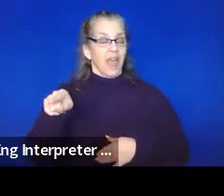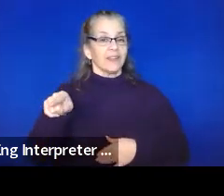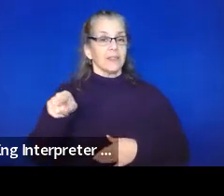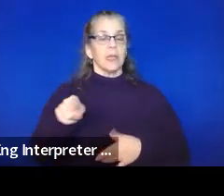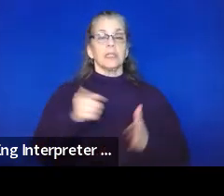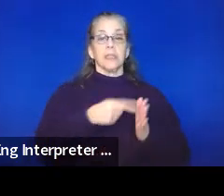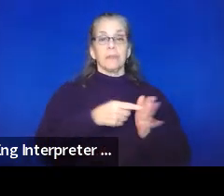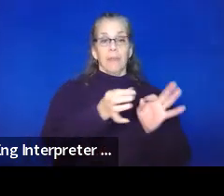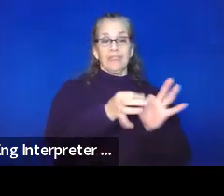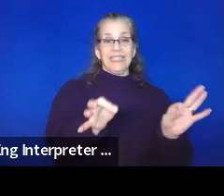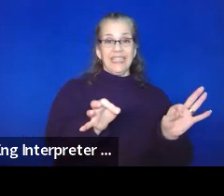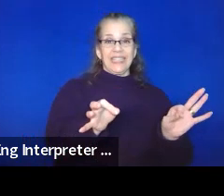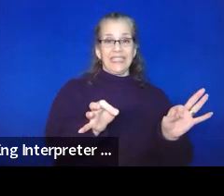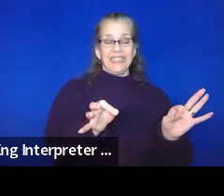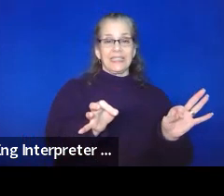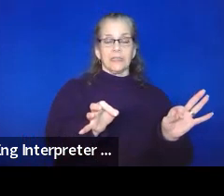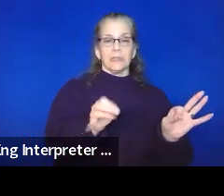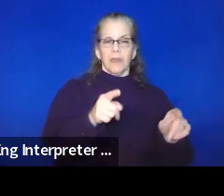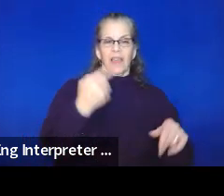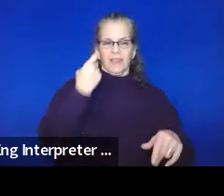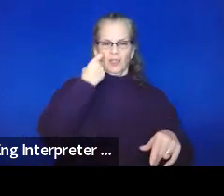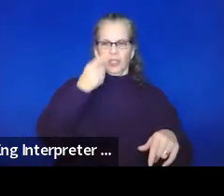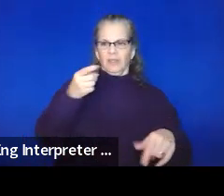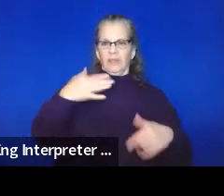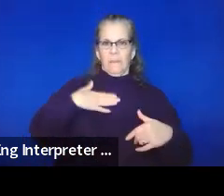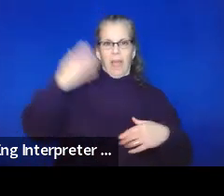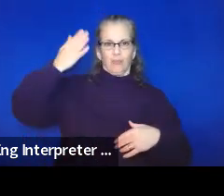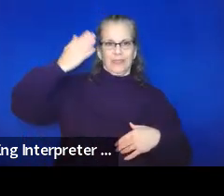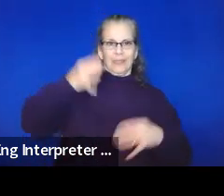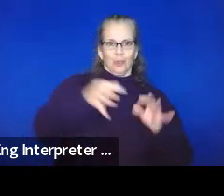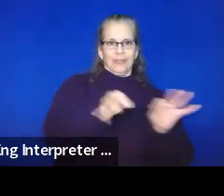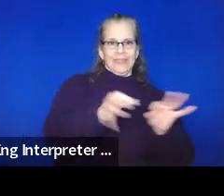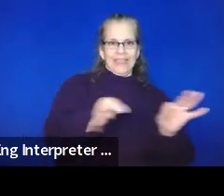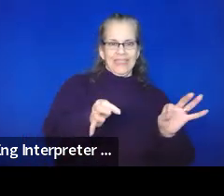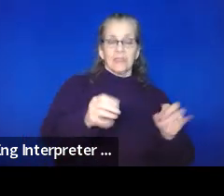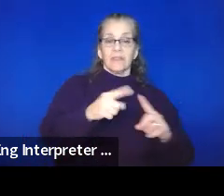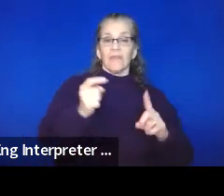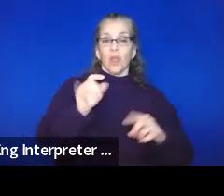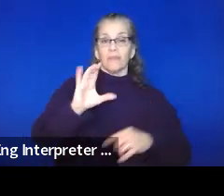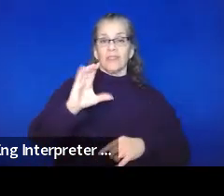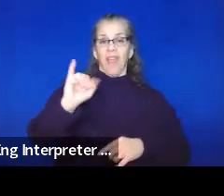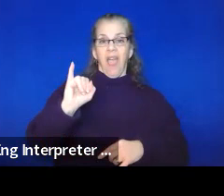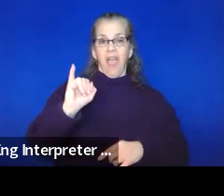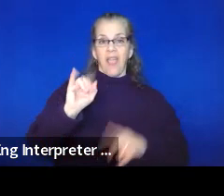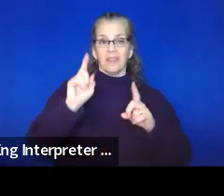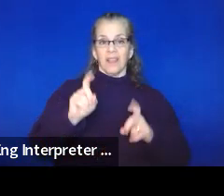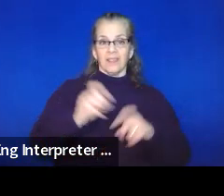are actually cochlear implant testing sentences. And we took the they're recorded in a neutral